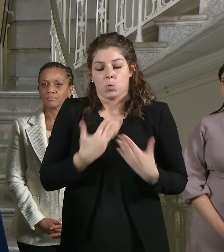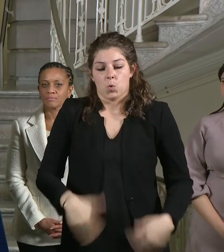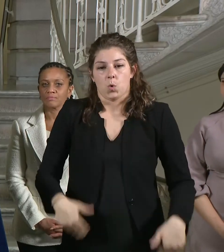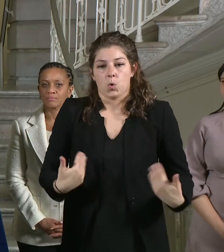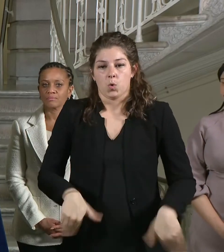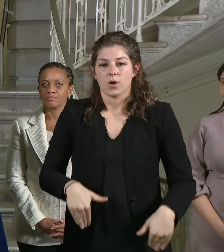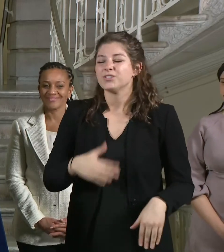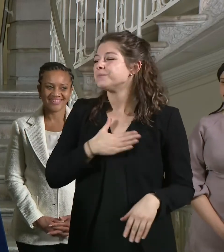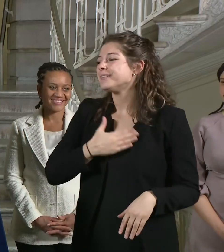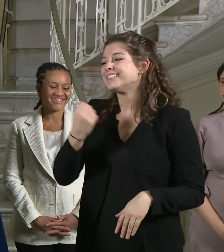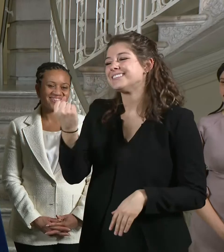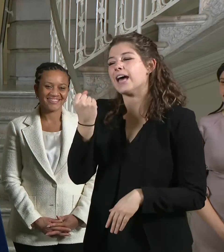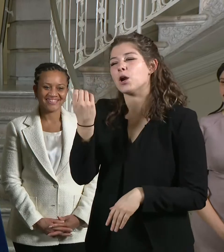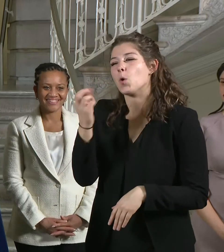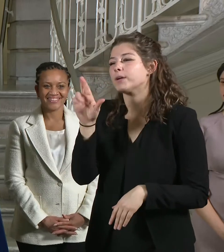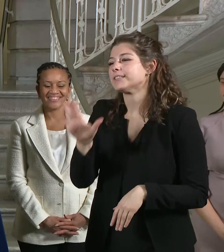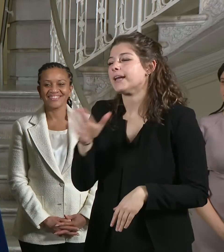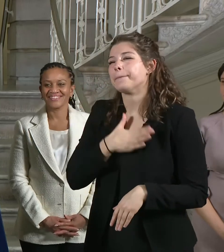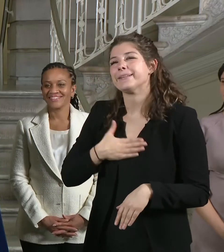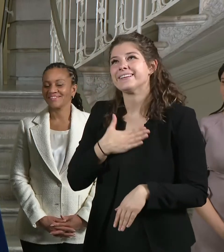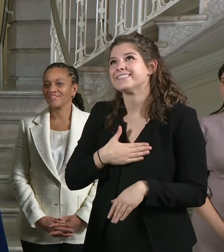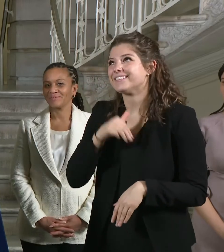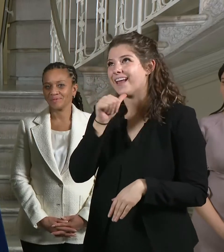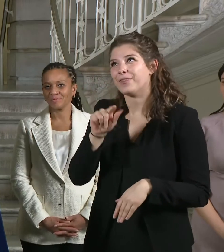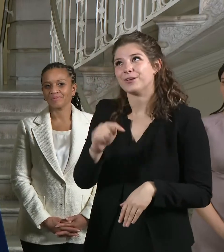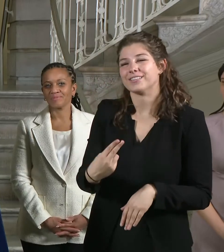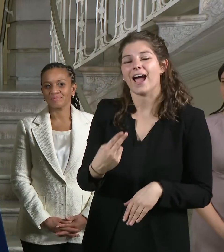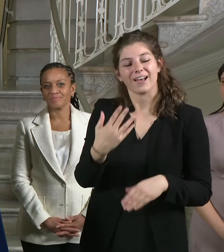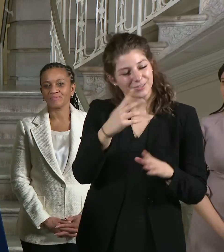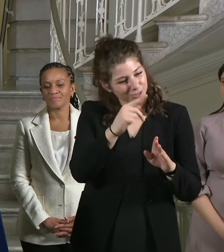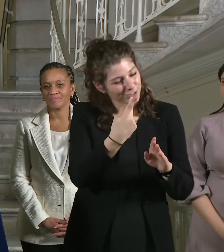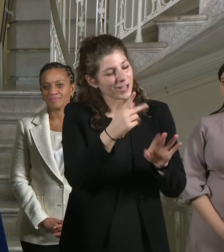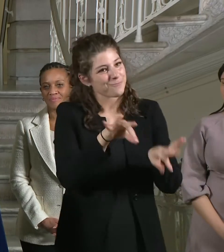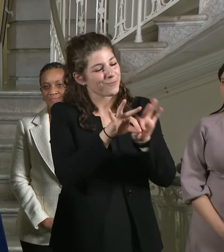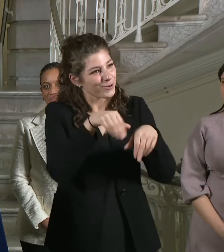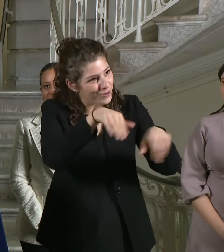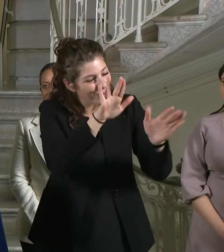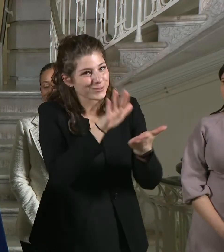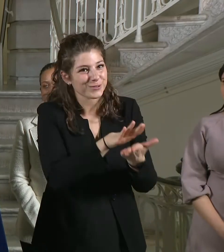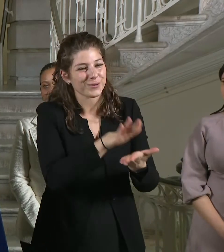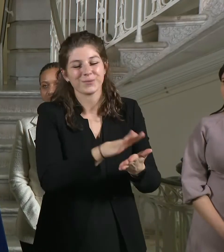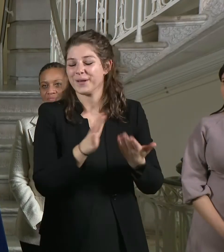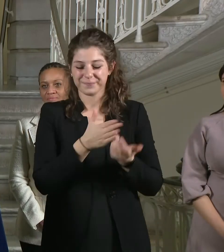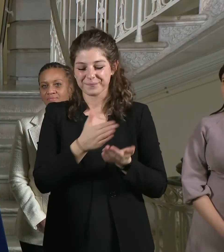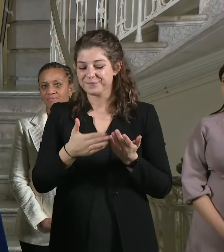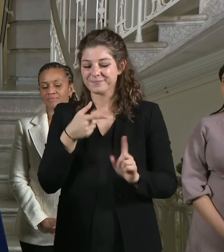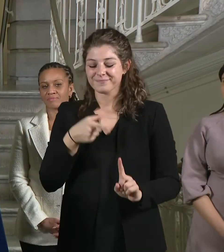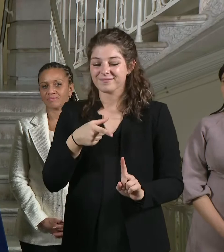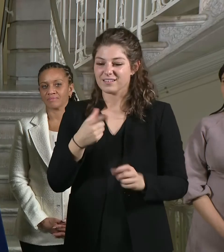OUR YOUNG CHILDREN INVOLVED IN ENGAGEMENT WARMS MY HEART.